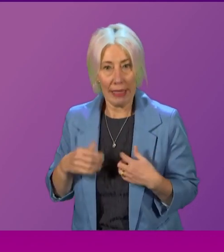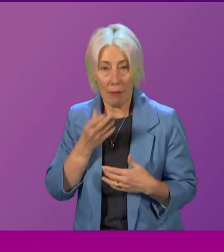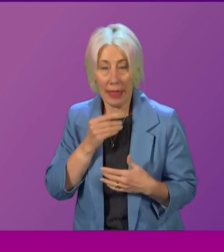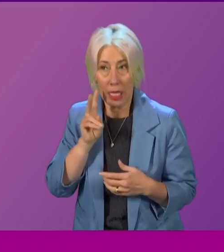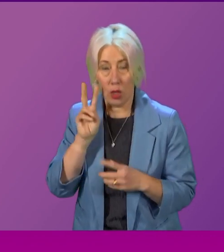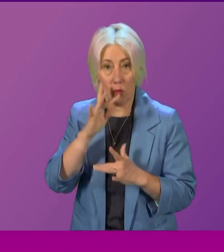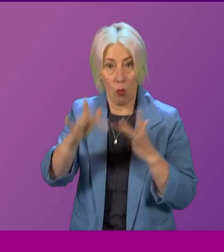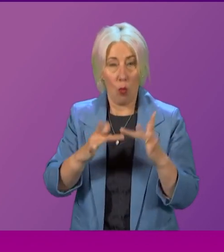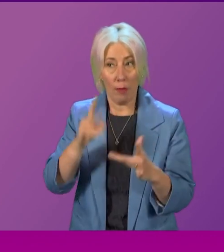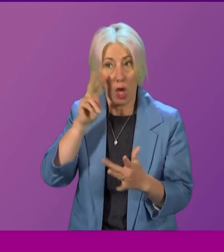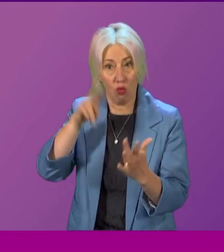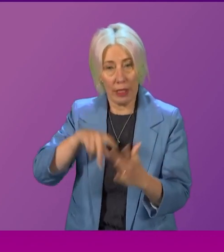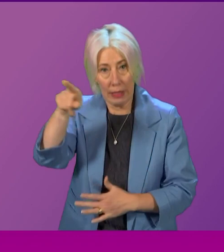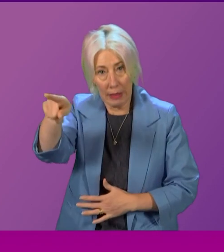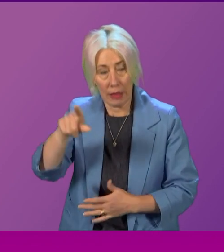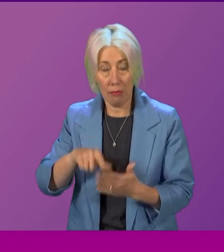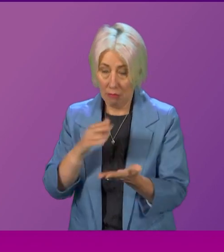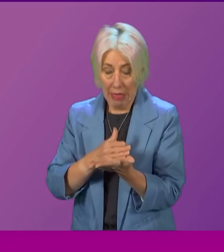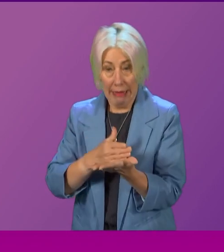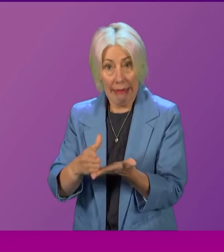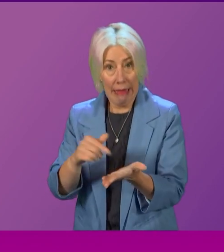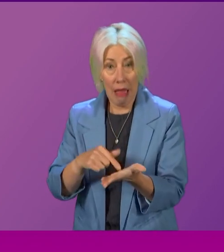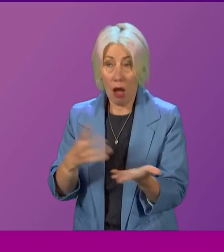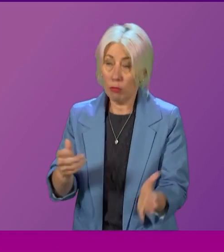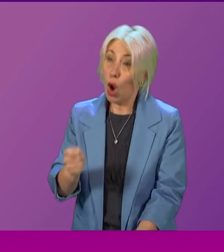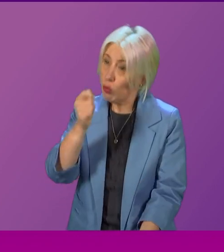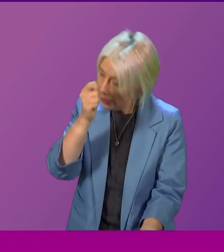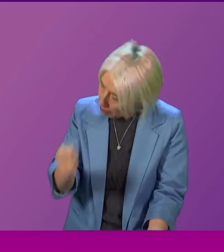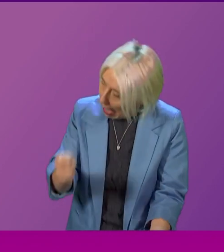comments, because they set out fully and clearly the reasons why, respectfully, we do not believe